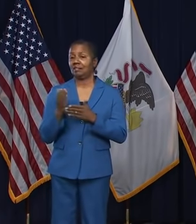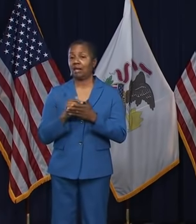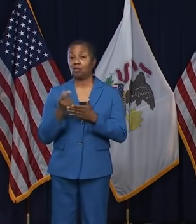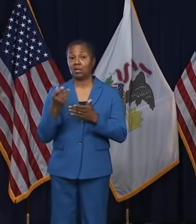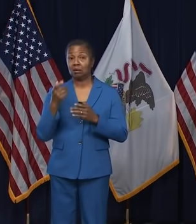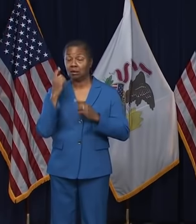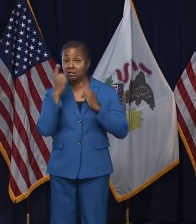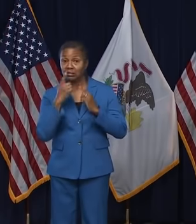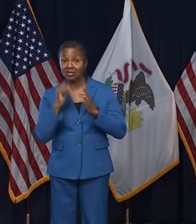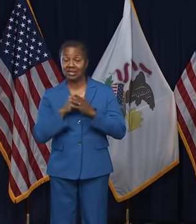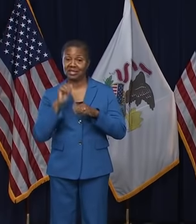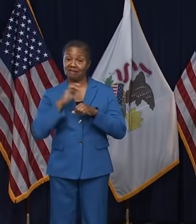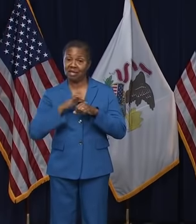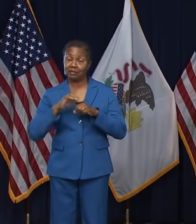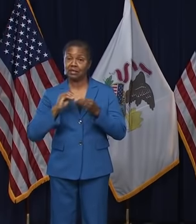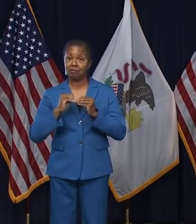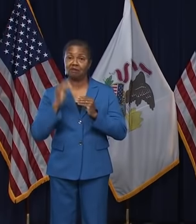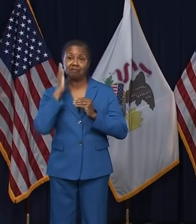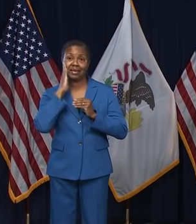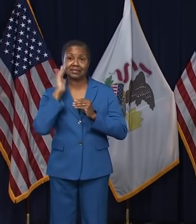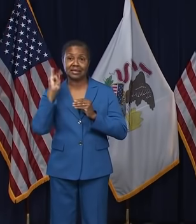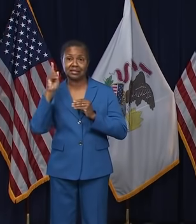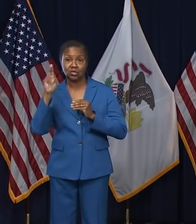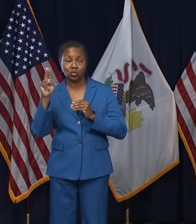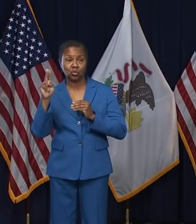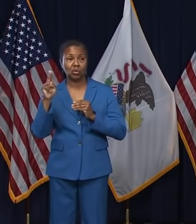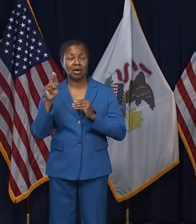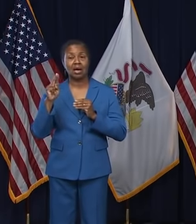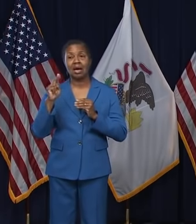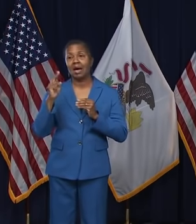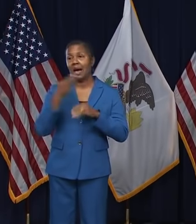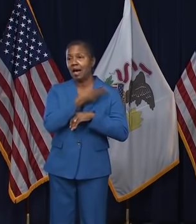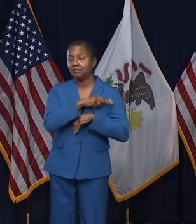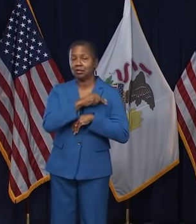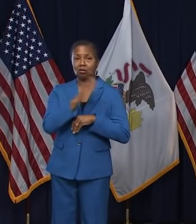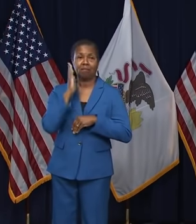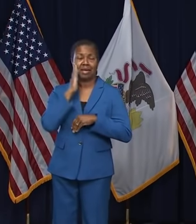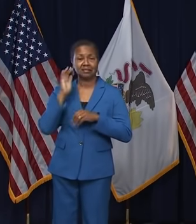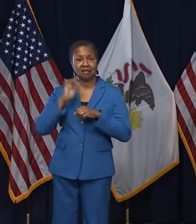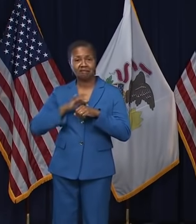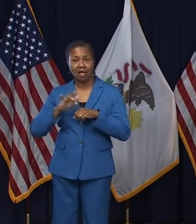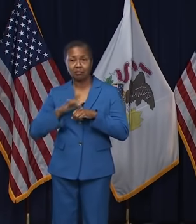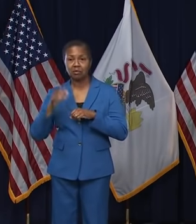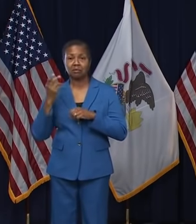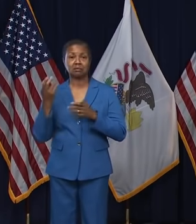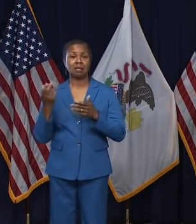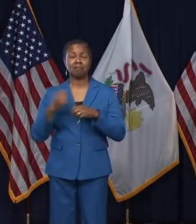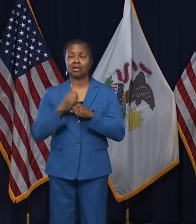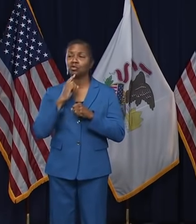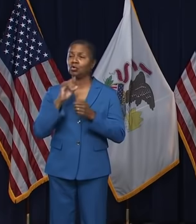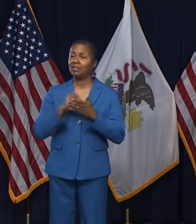remember before of the world for what that is certainly of the things that we look at it's